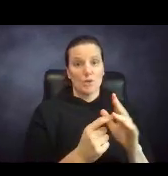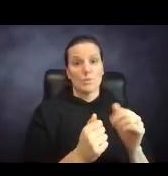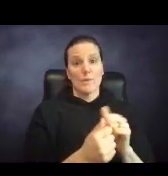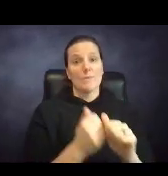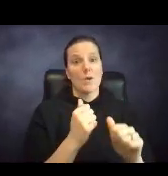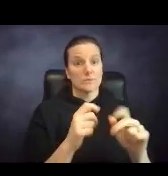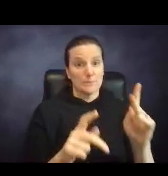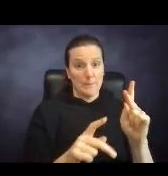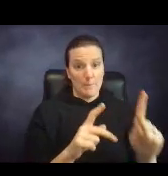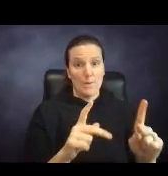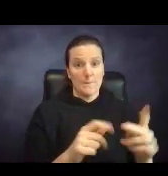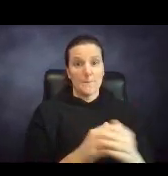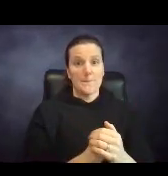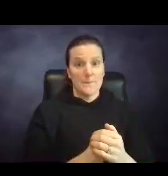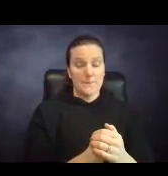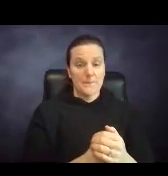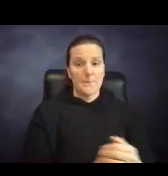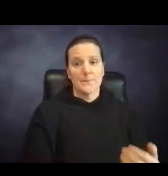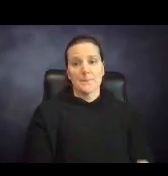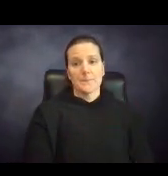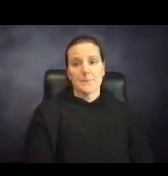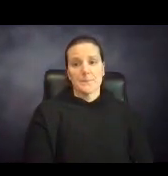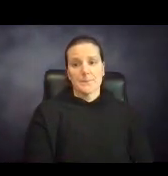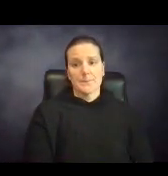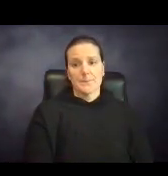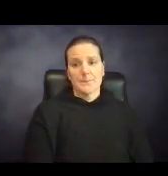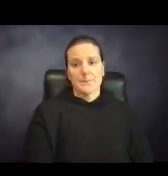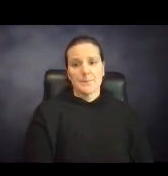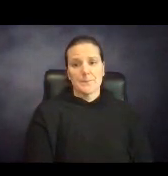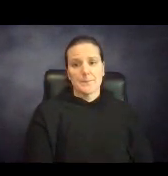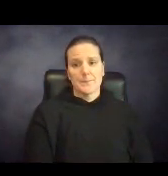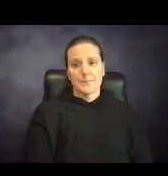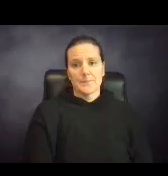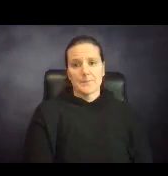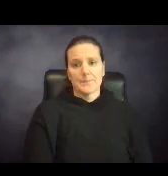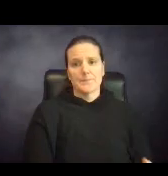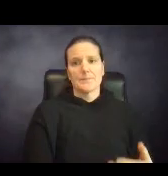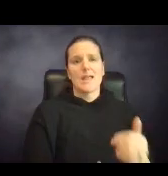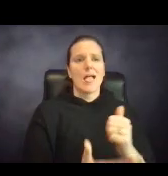So putting, helping people sleep better and calming their nervous systems.